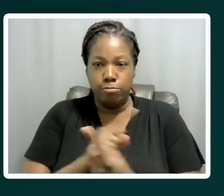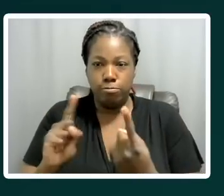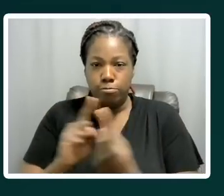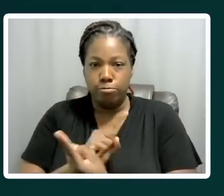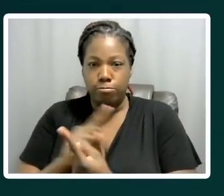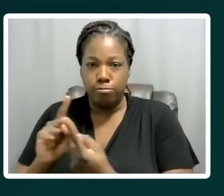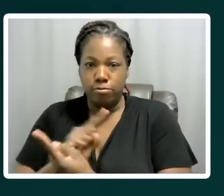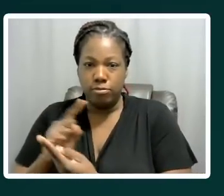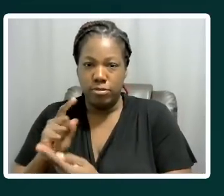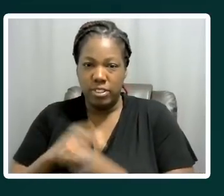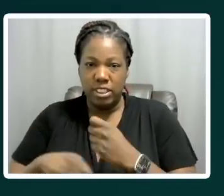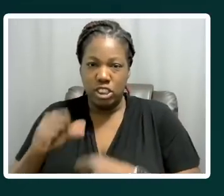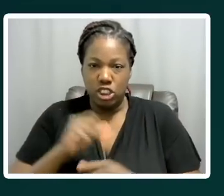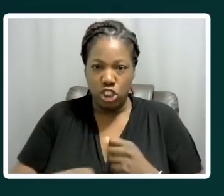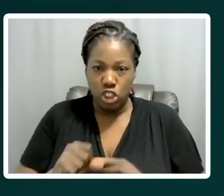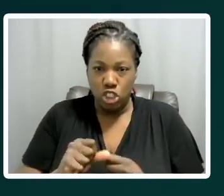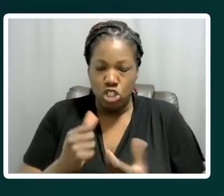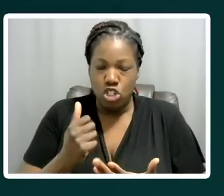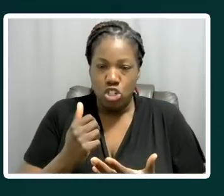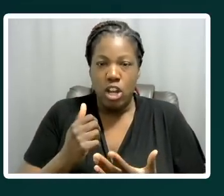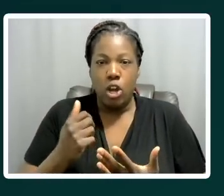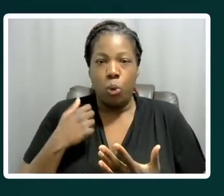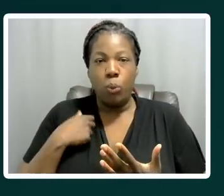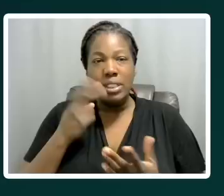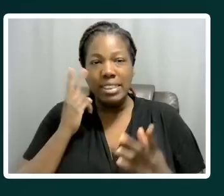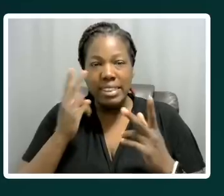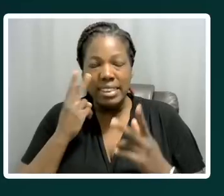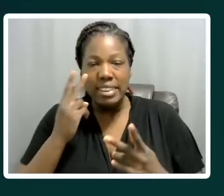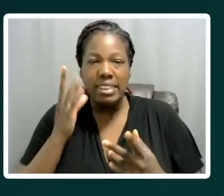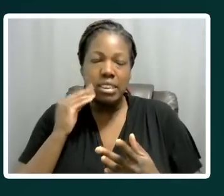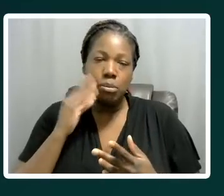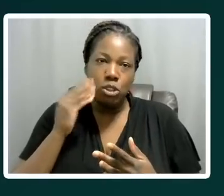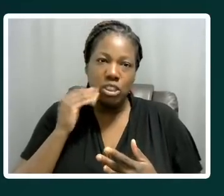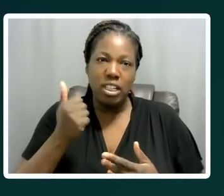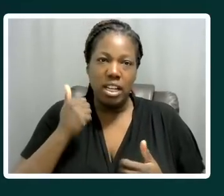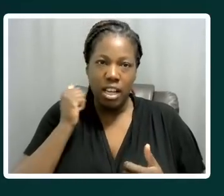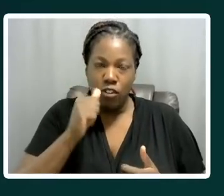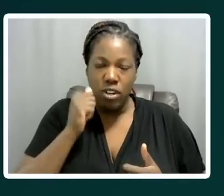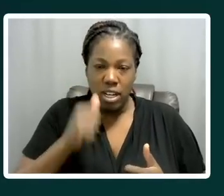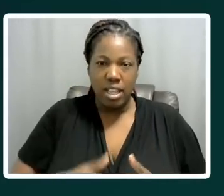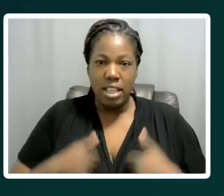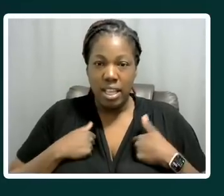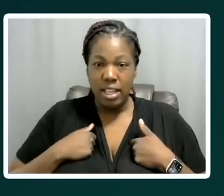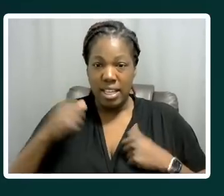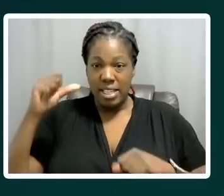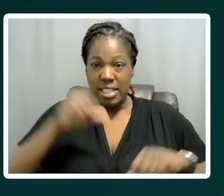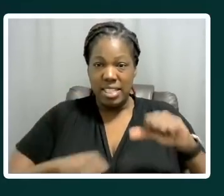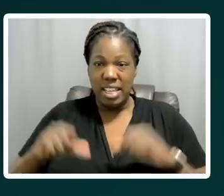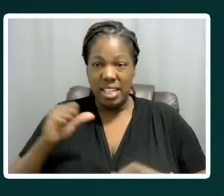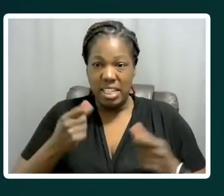each other in our everyday life. Scientific and phenomenon representation can be tricky business.